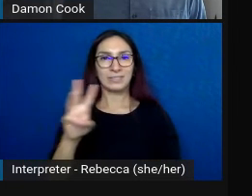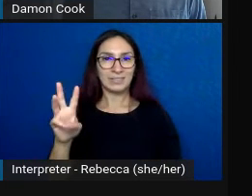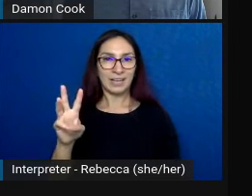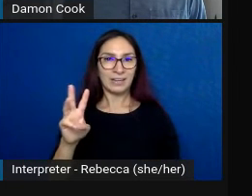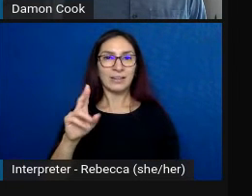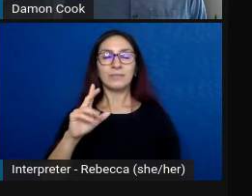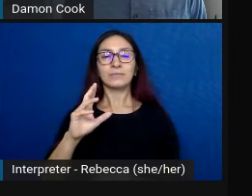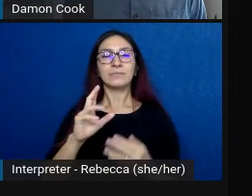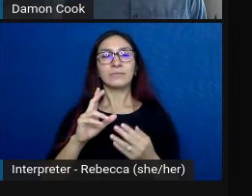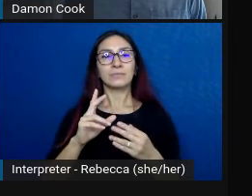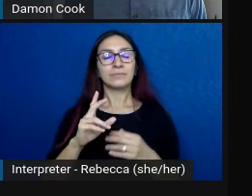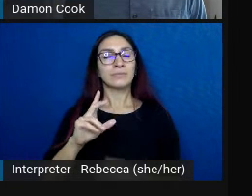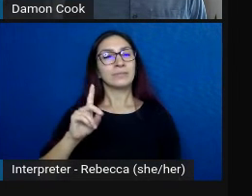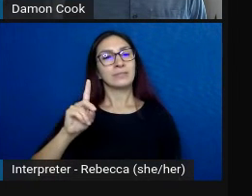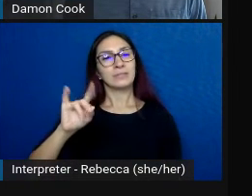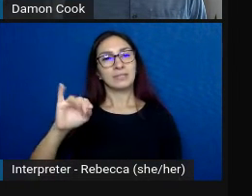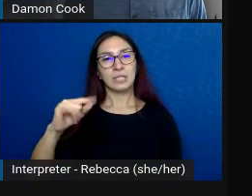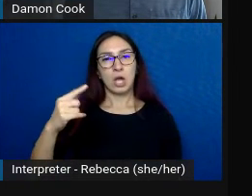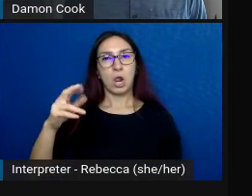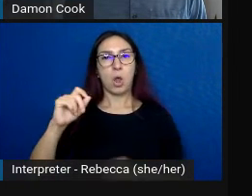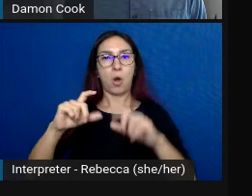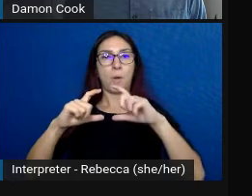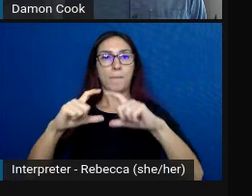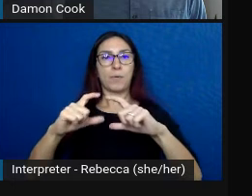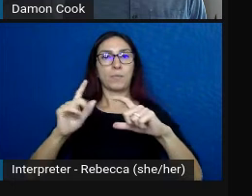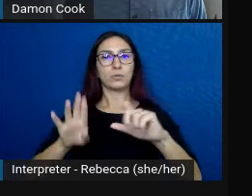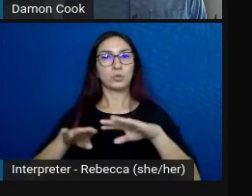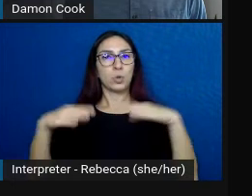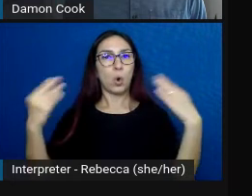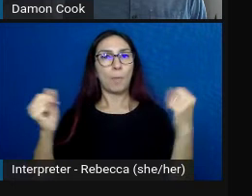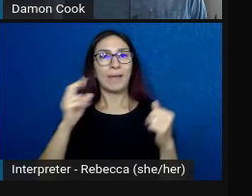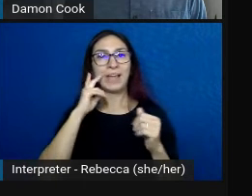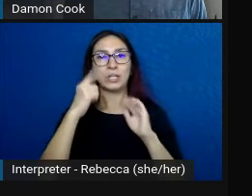that is open and it's showing the tab order that exists in this example.